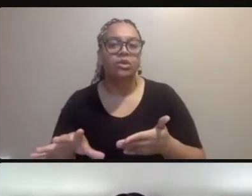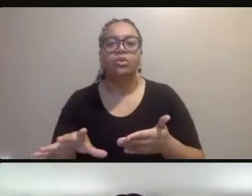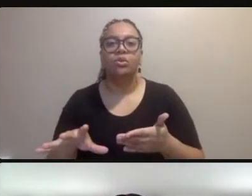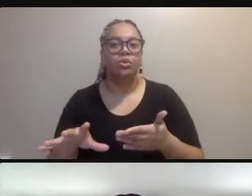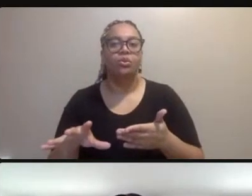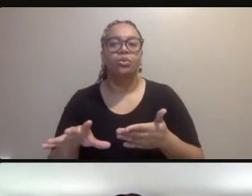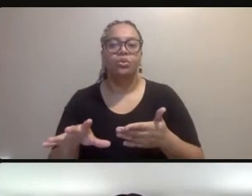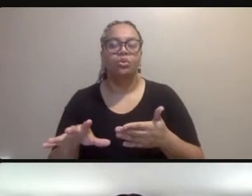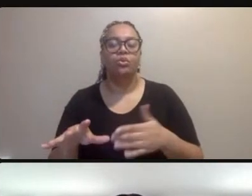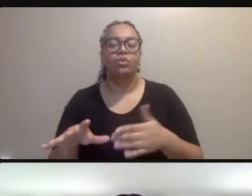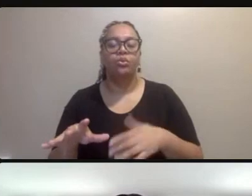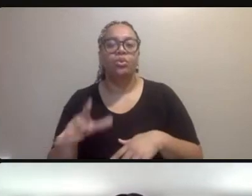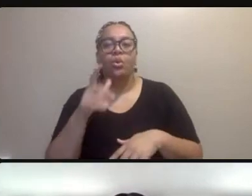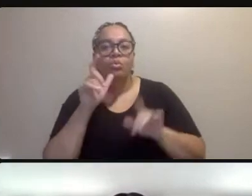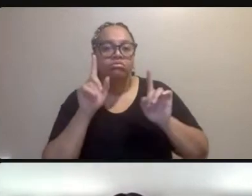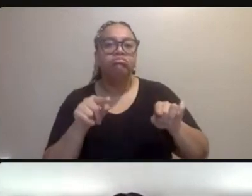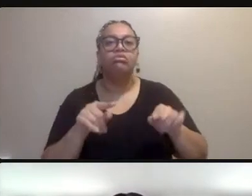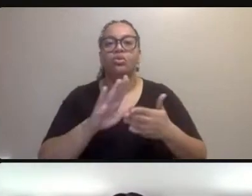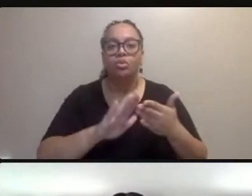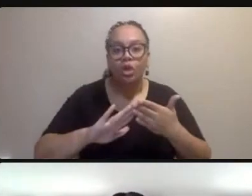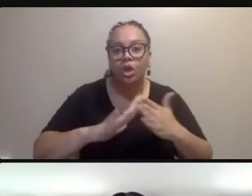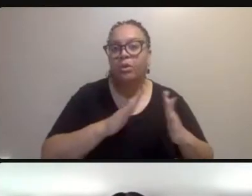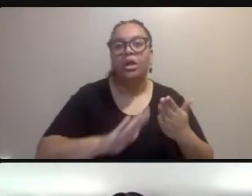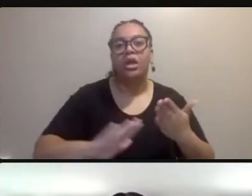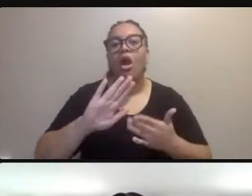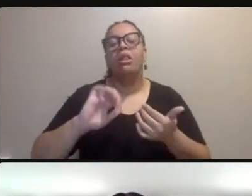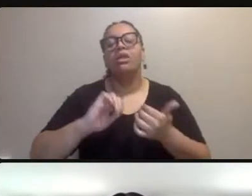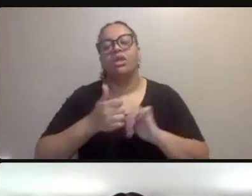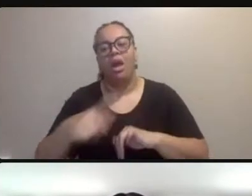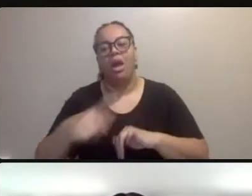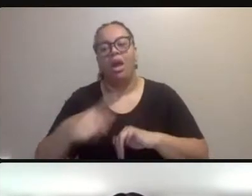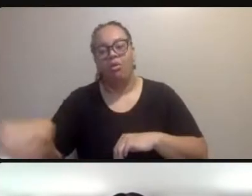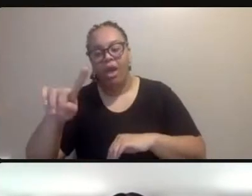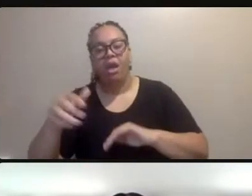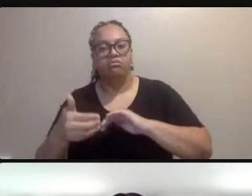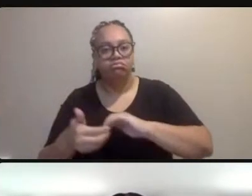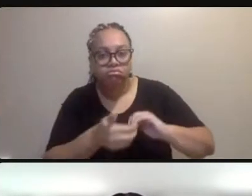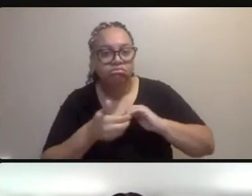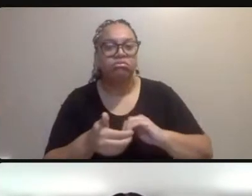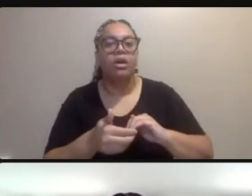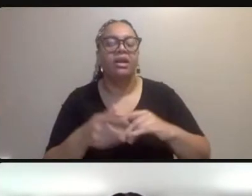SUCCESSFUL. AND THAT WAS ALSO A COORDINATION OF STUDENTS TO